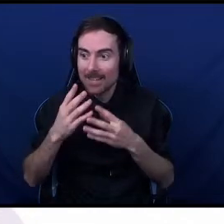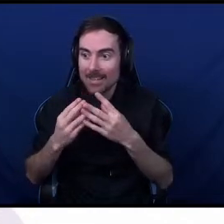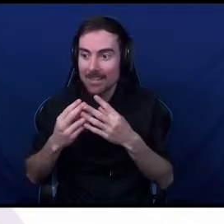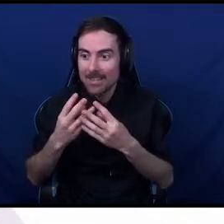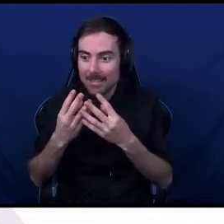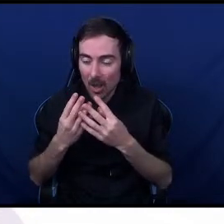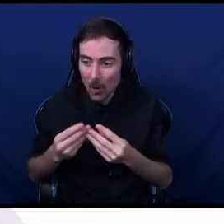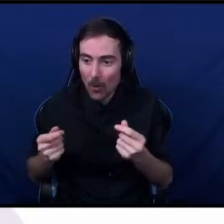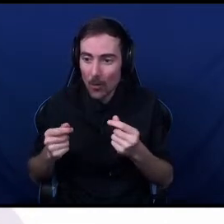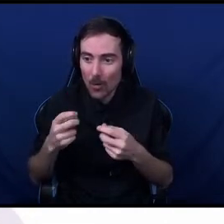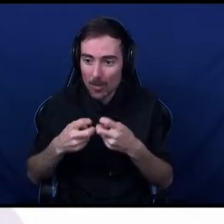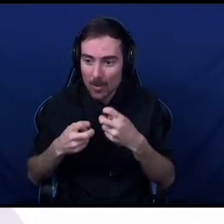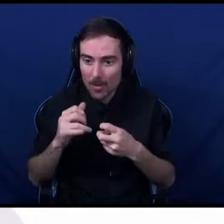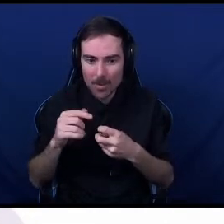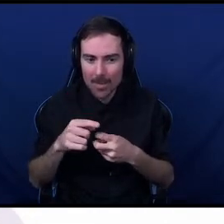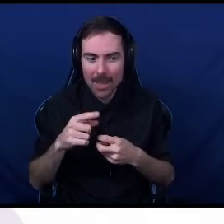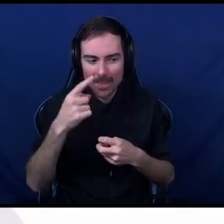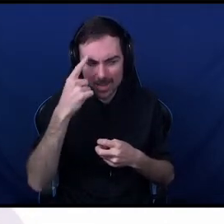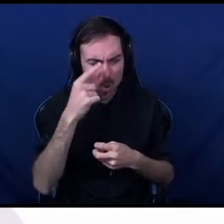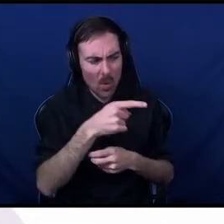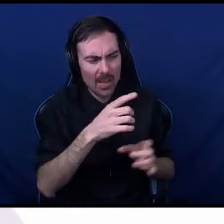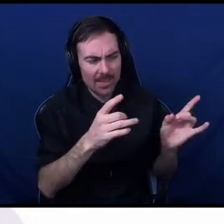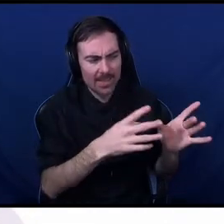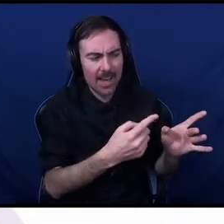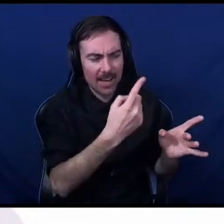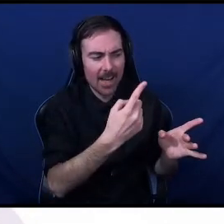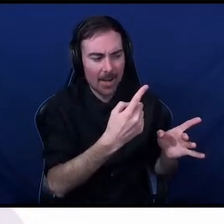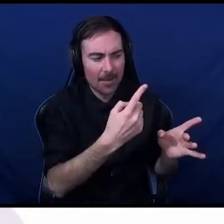startups, that because of the success of that single product.